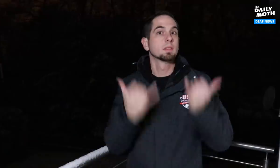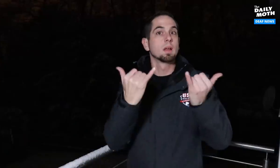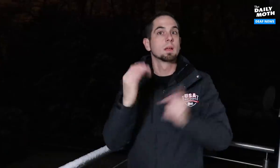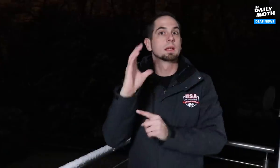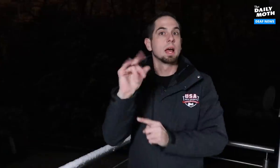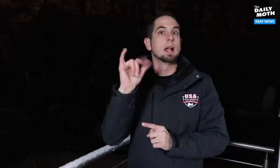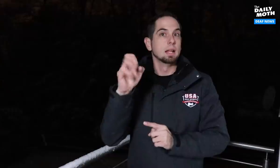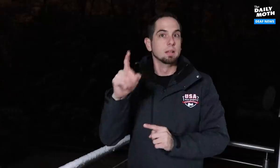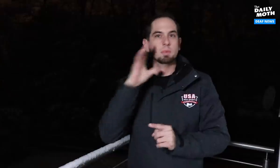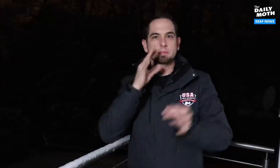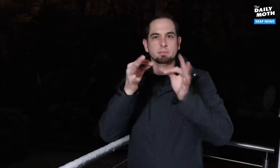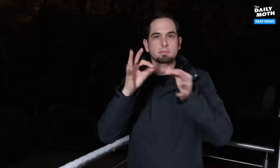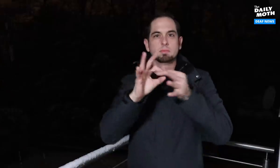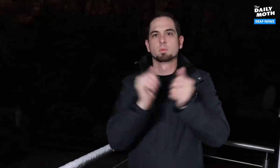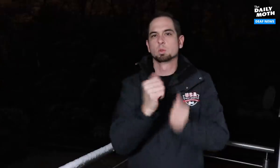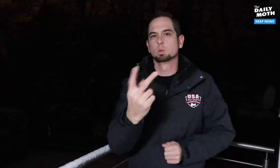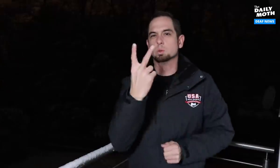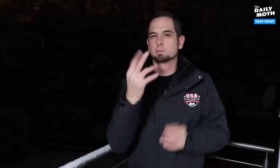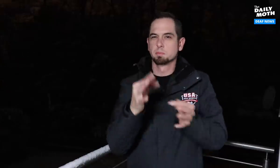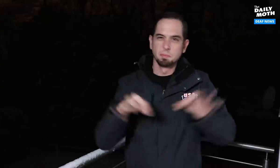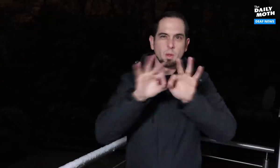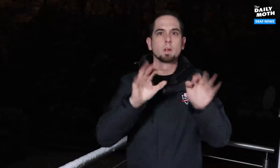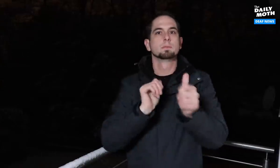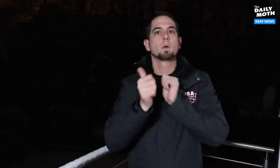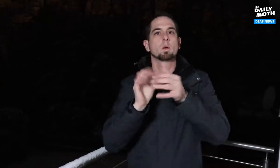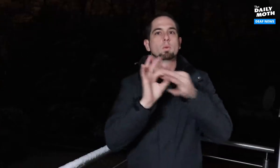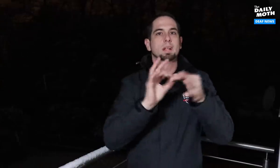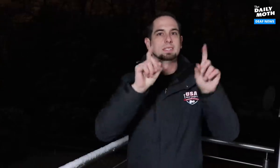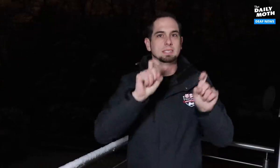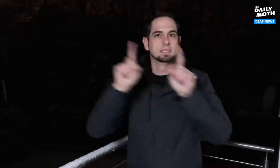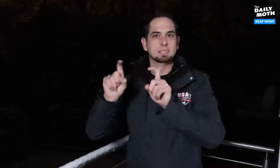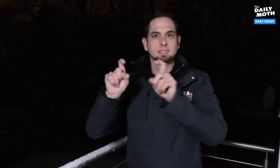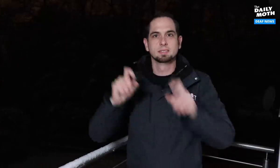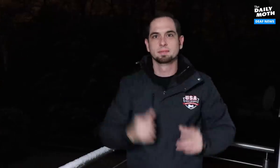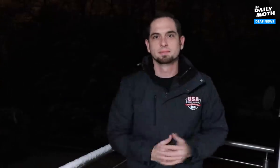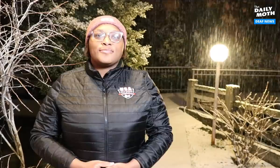Now, Callie will explain about two very important sporting-related tests.